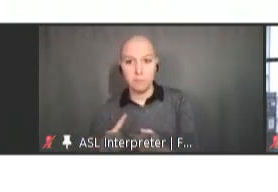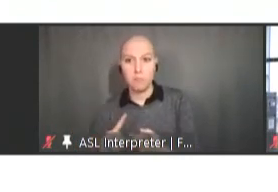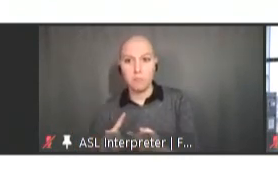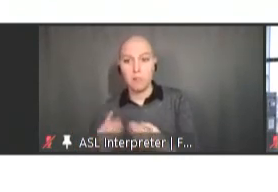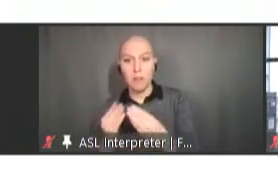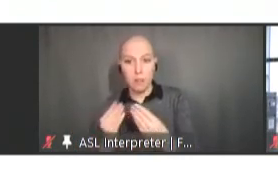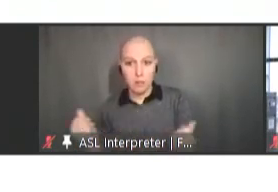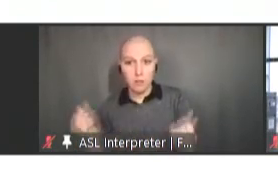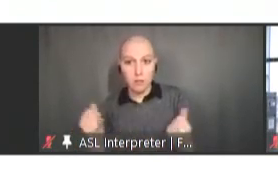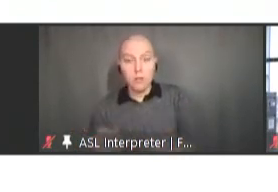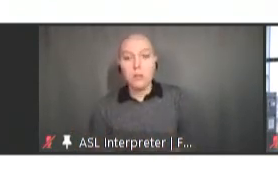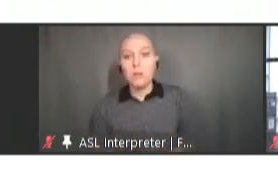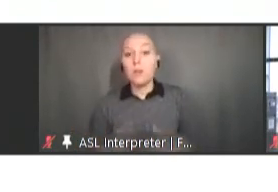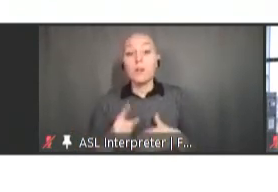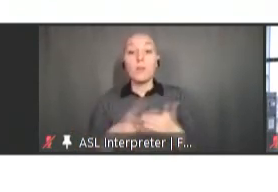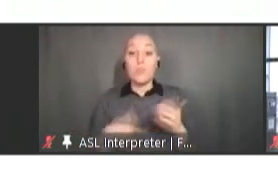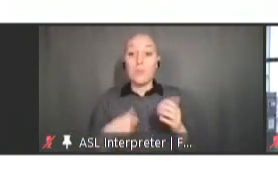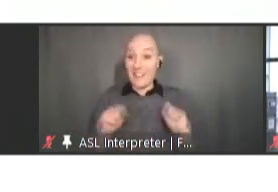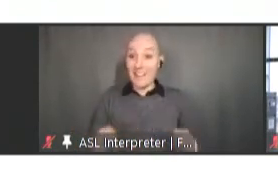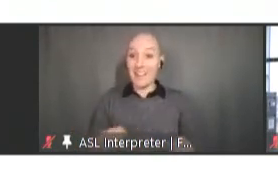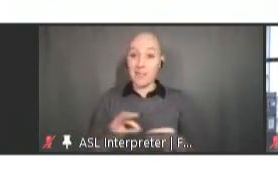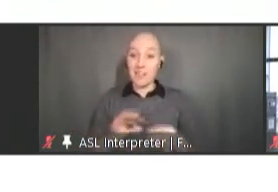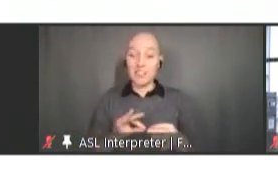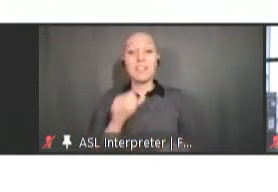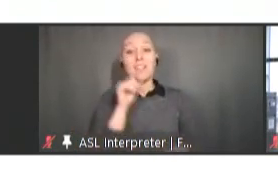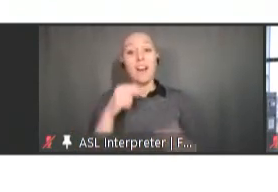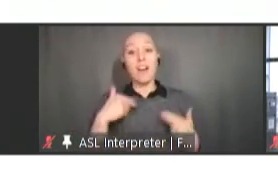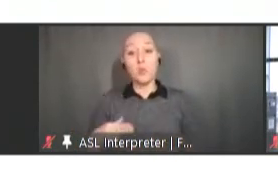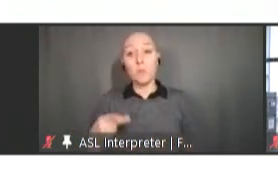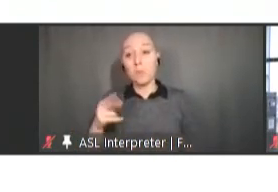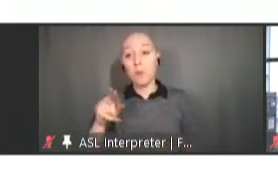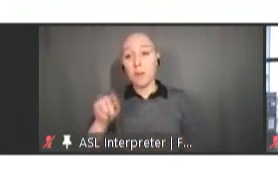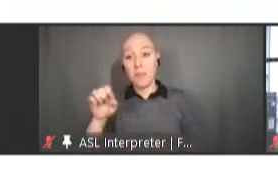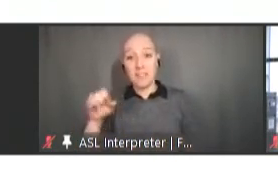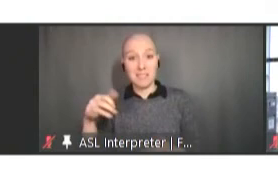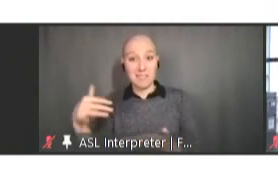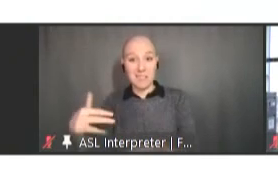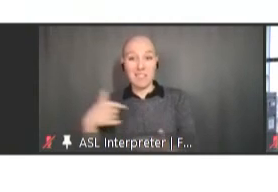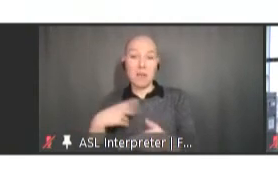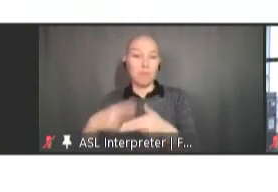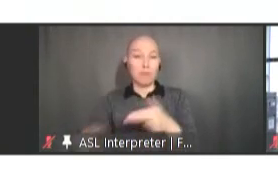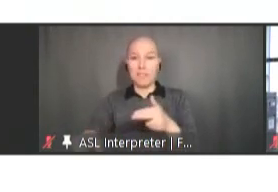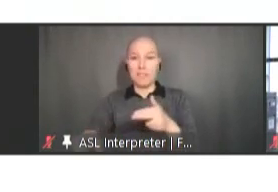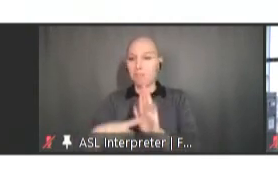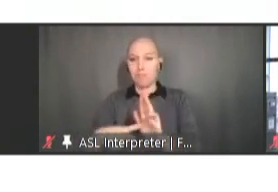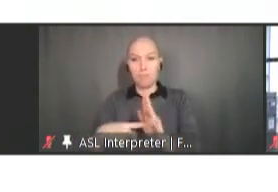the nonhuman primate studies that I briefly showed data from there are figures in there that show